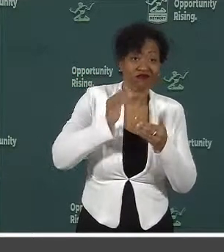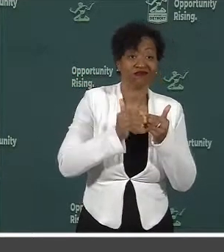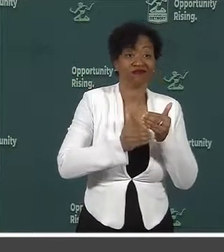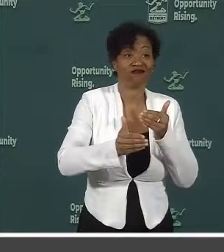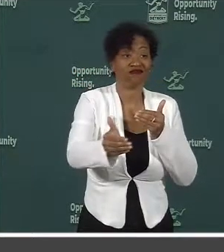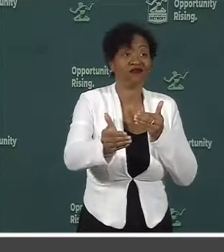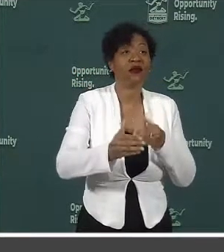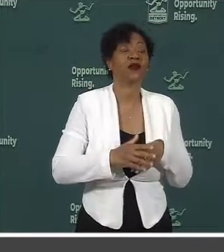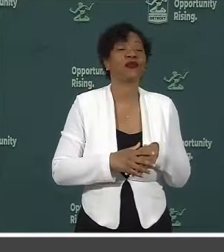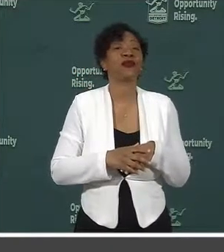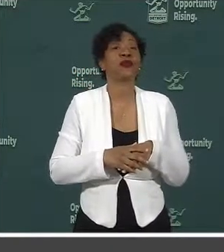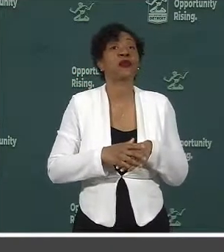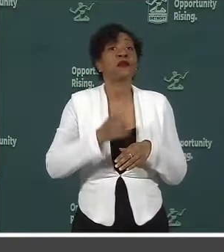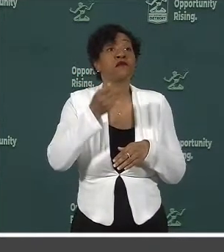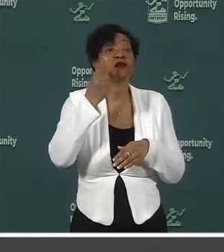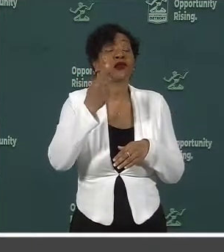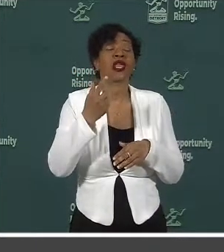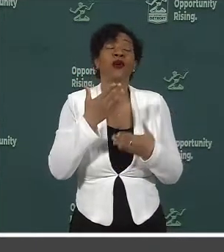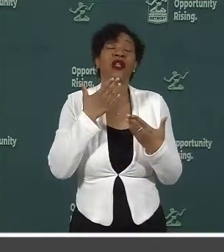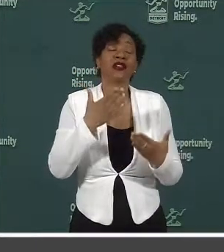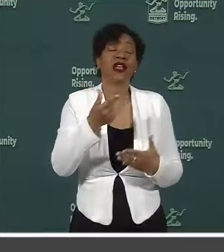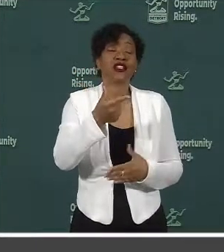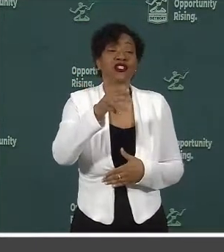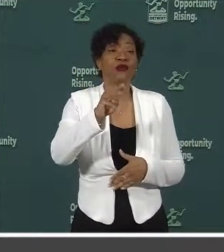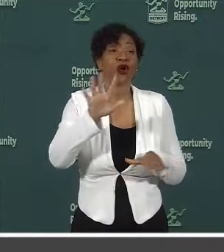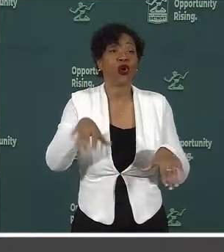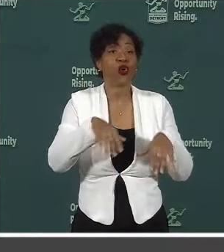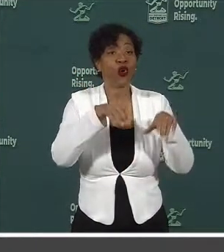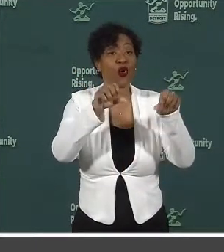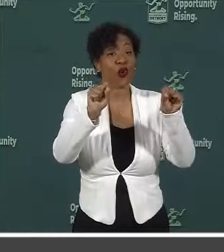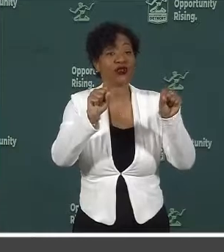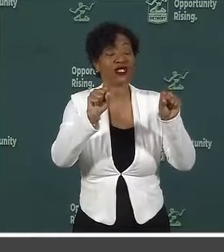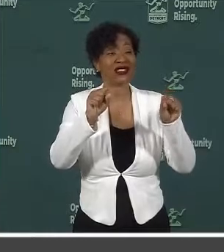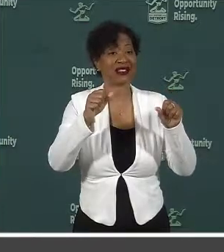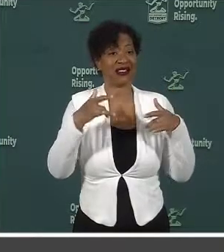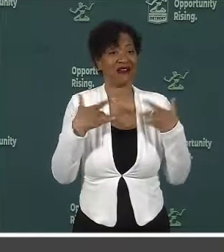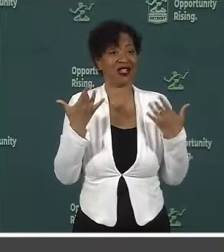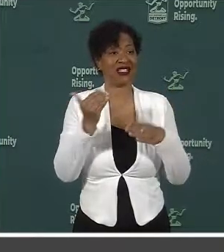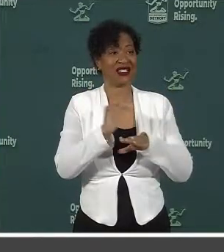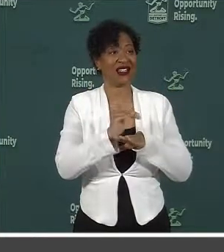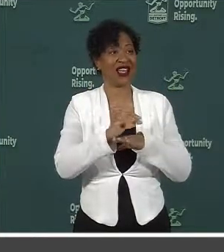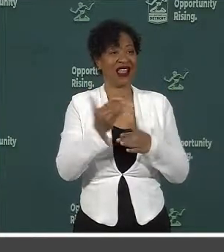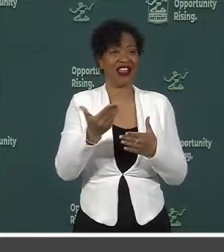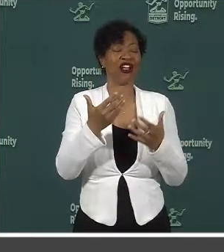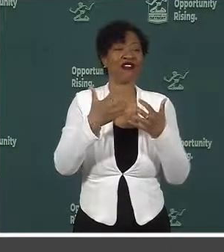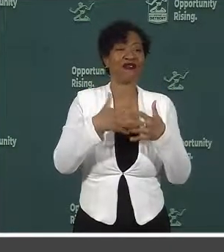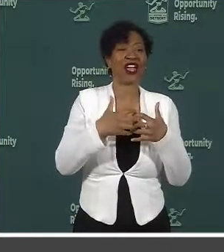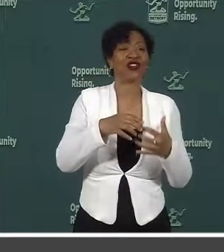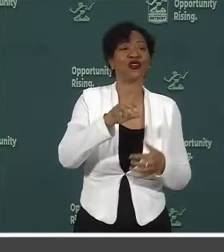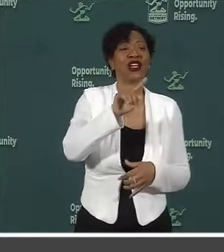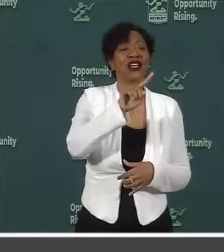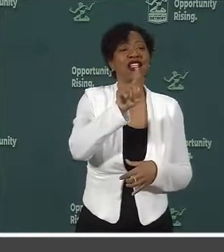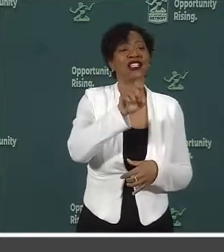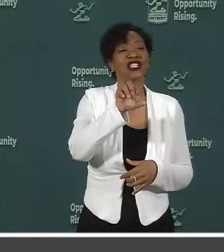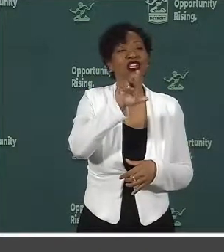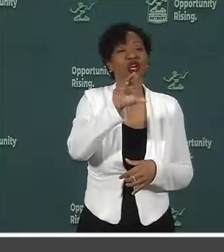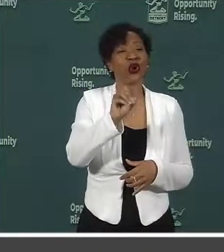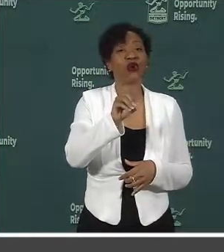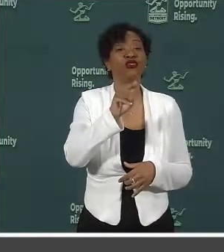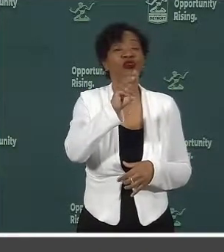TONIGHT'S EVENT AT FACTORY ZERO AND TWO MARY BARRA AND MARK ROYCE TO BE HERE AT A PLACE